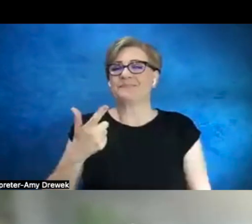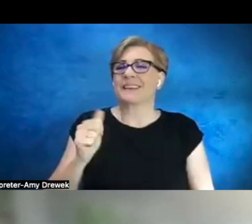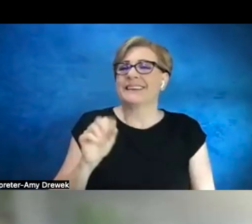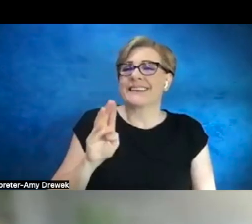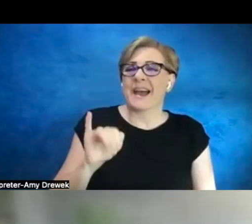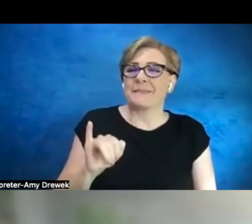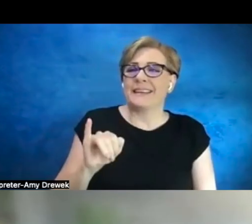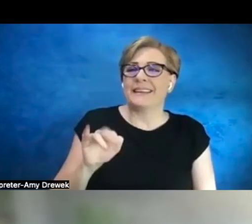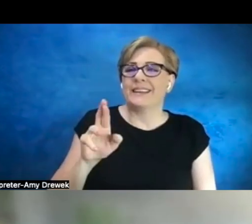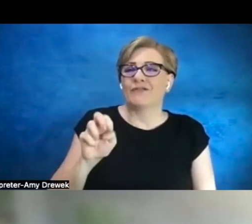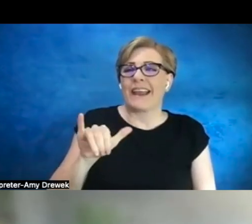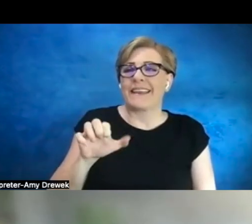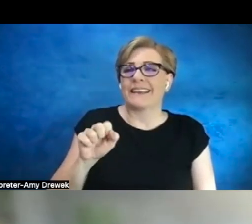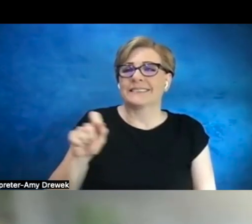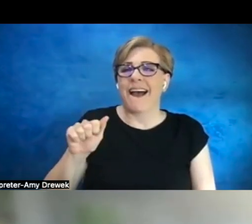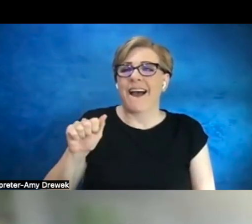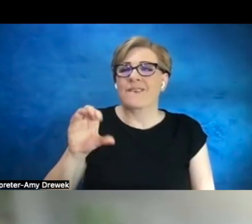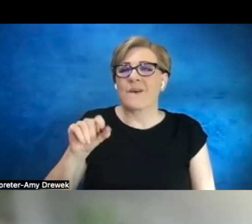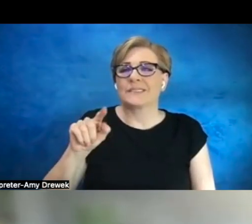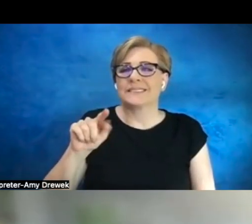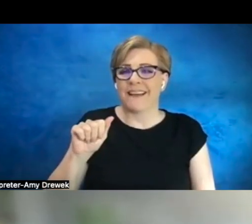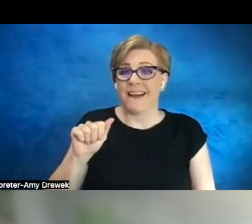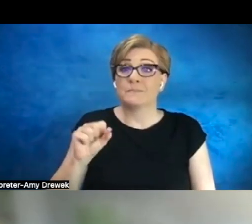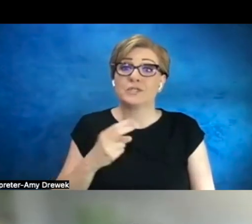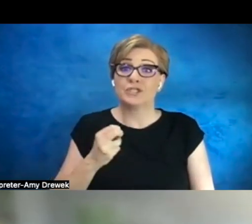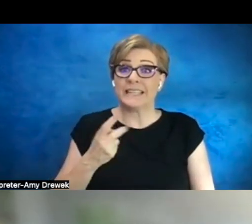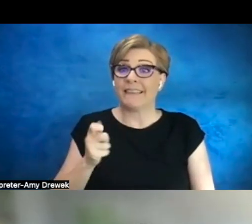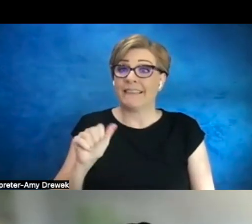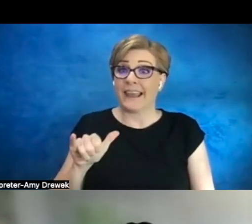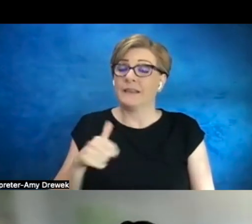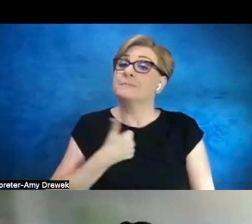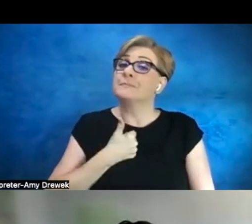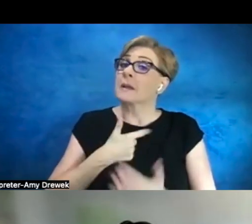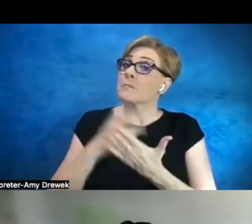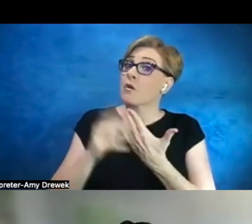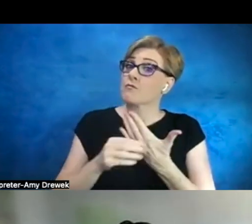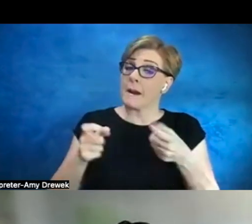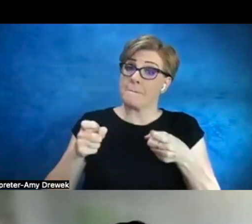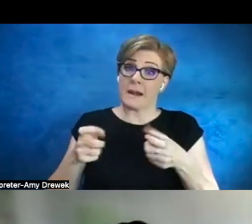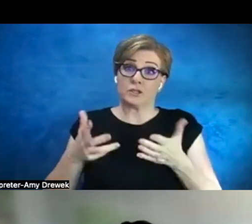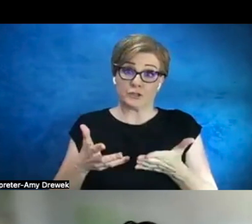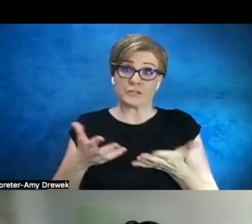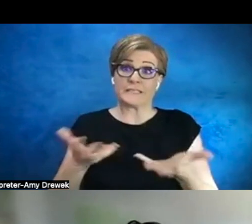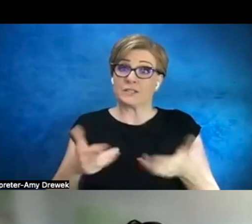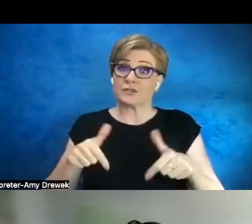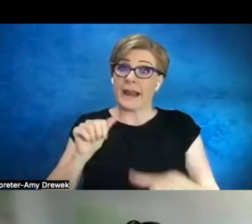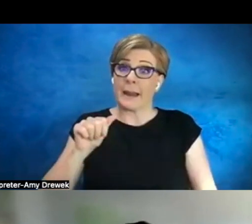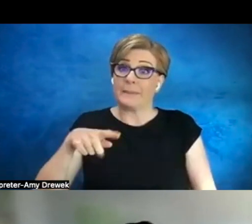I'm a programs manager here at AAPD, so I support our DMD program. I also support